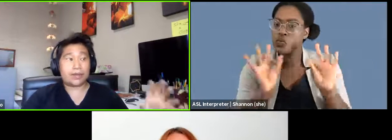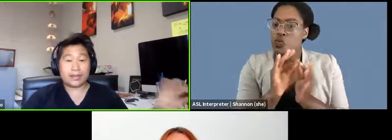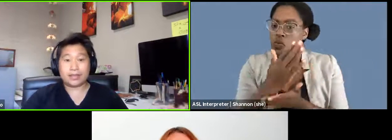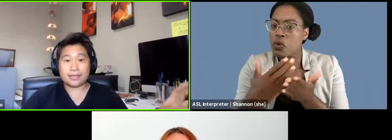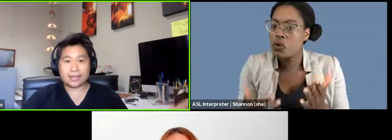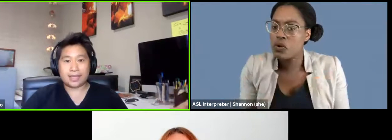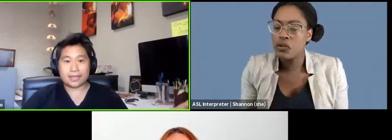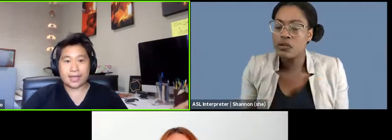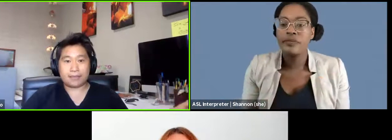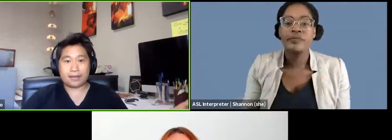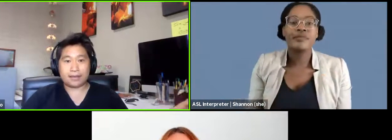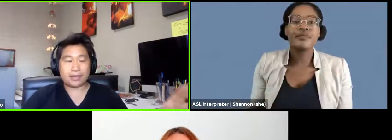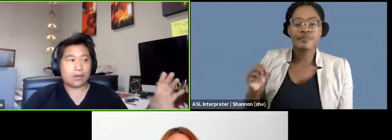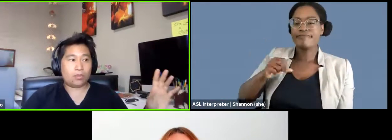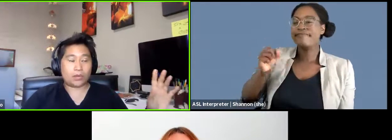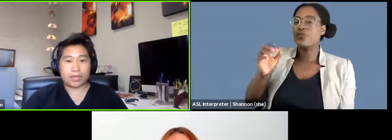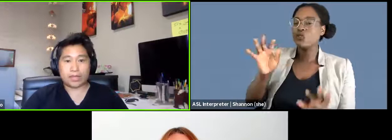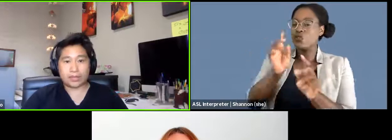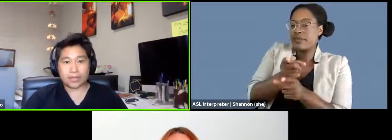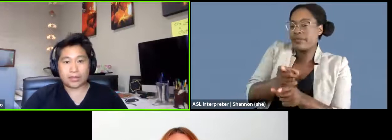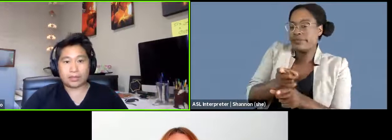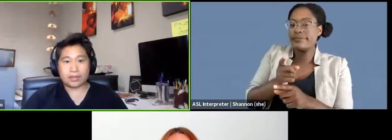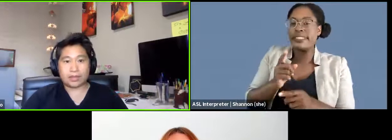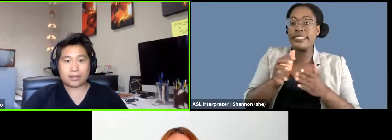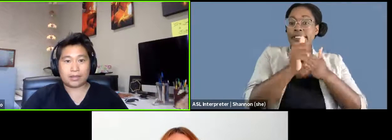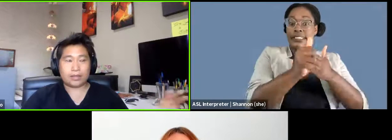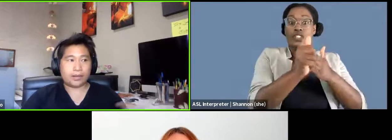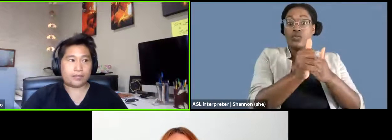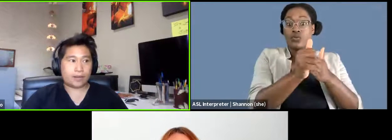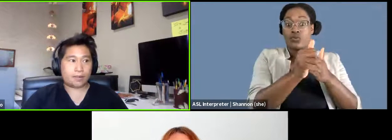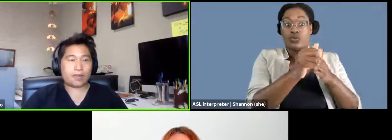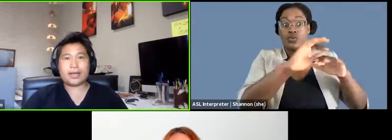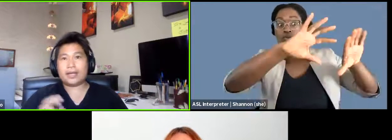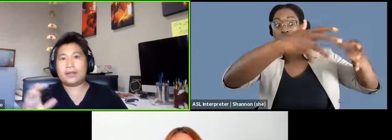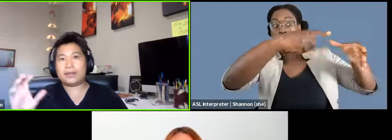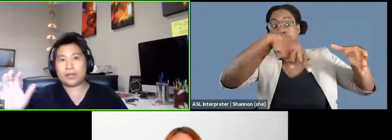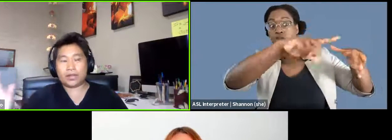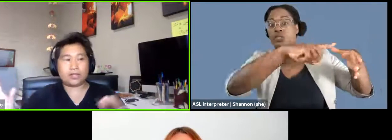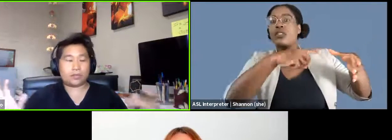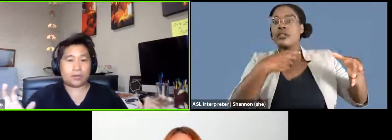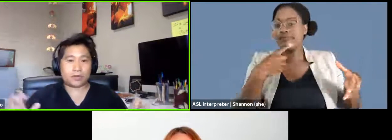‘OK. This is what's happening. We are going to address it not only from a donation-support